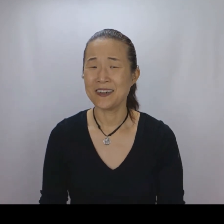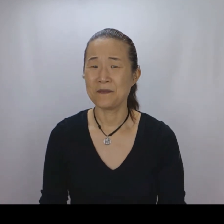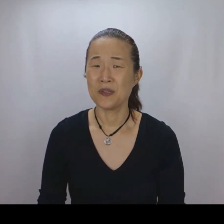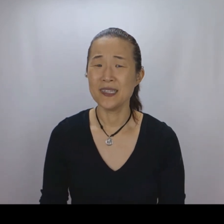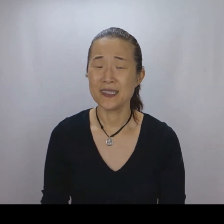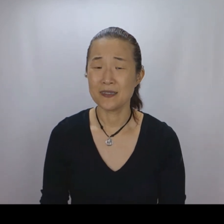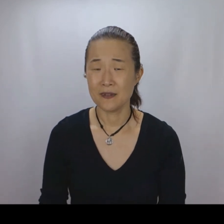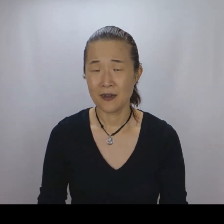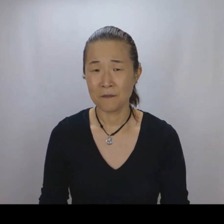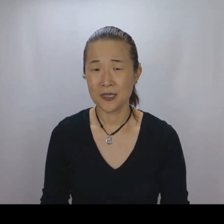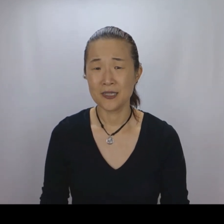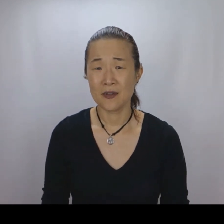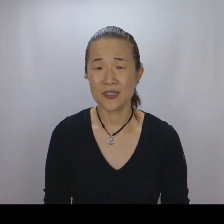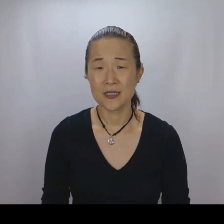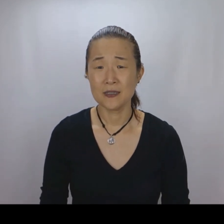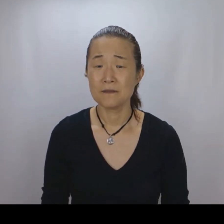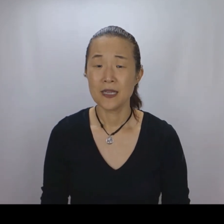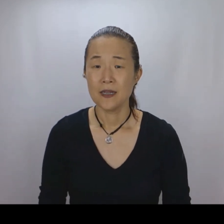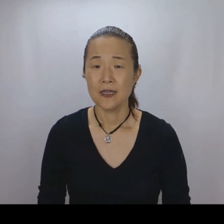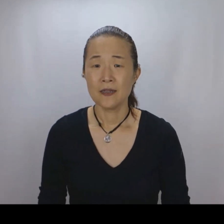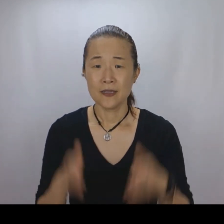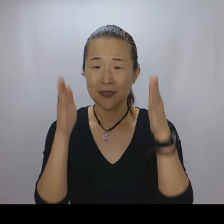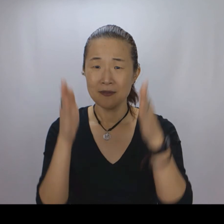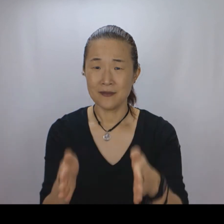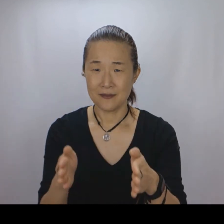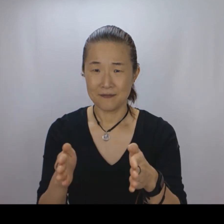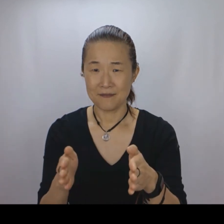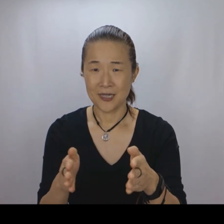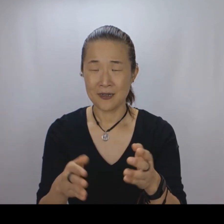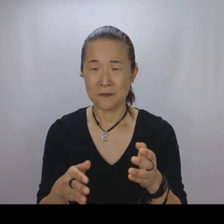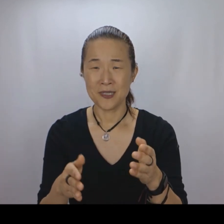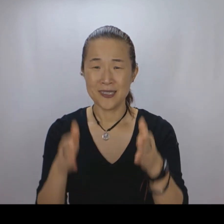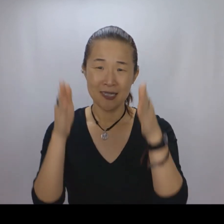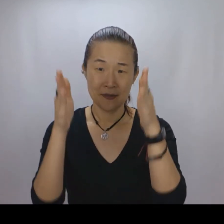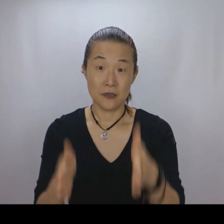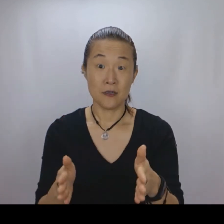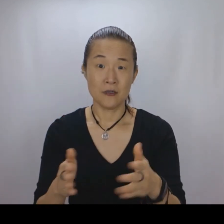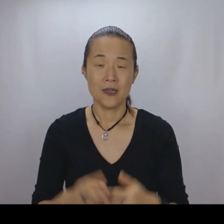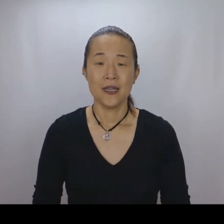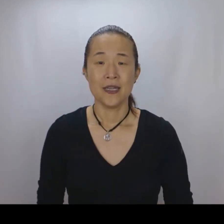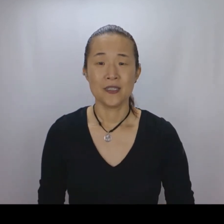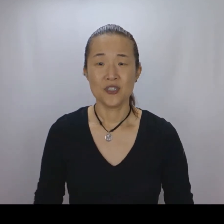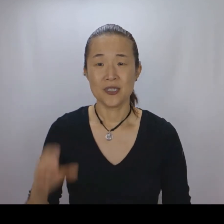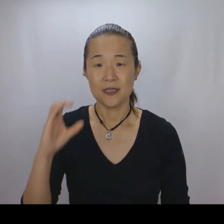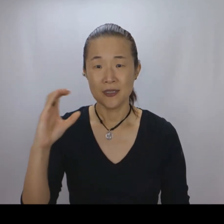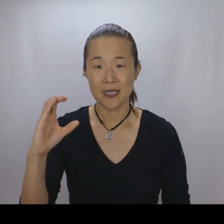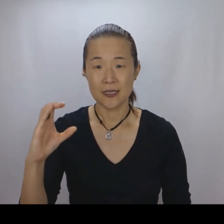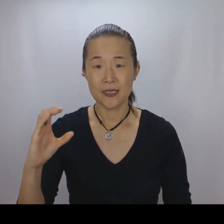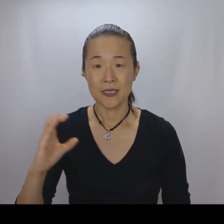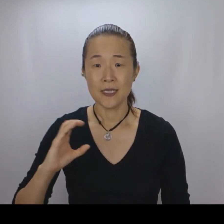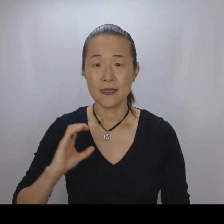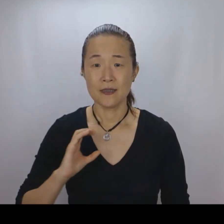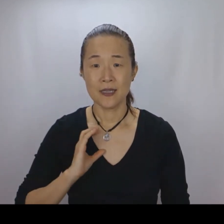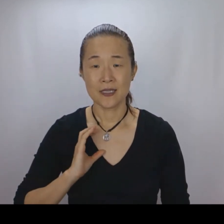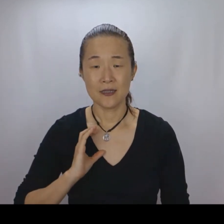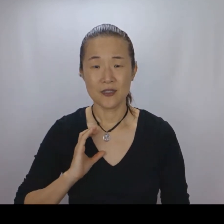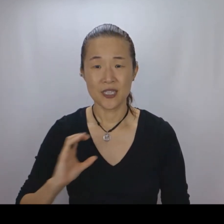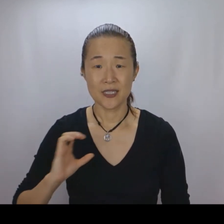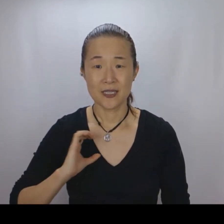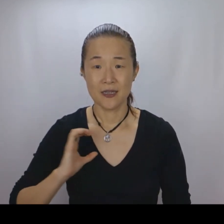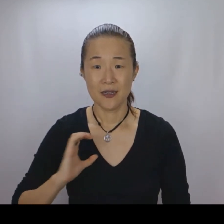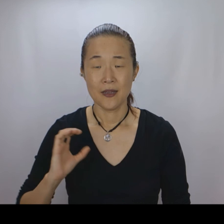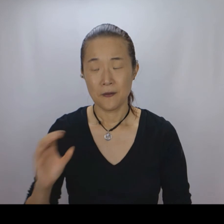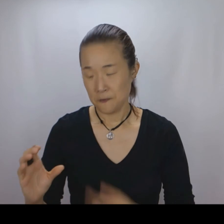Police, a police officer there is no policing "er." It's just you take a "C" next to the chest,